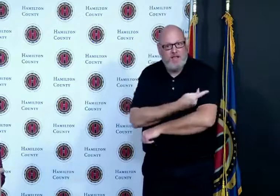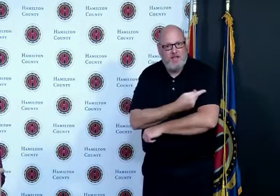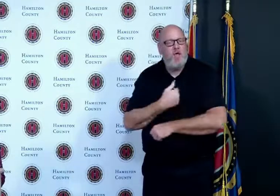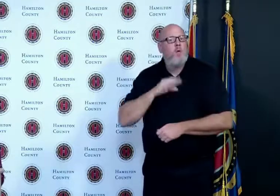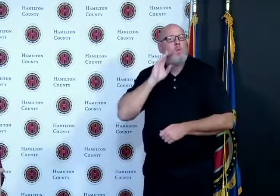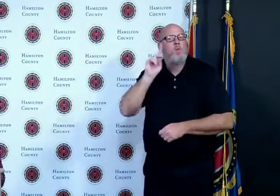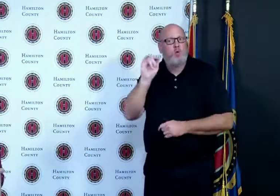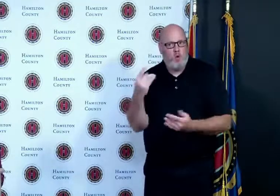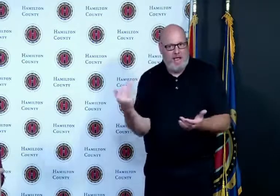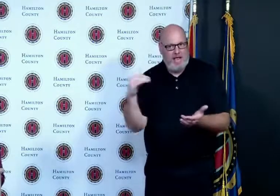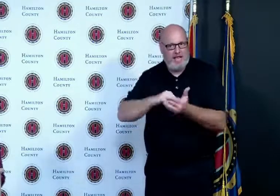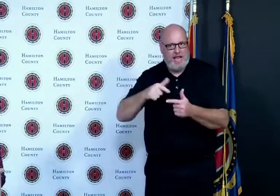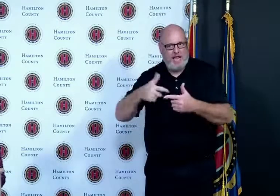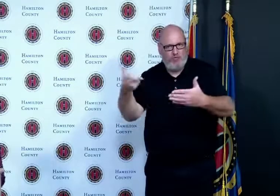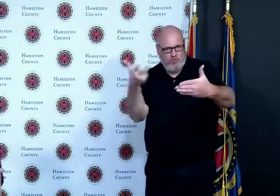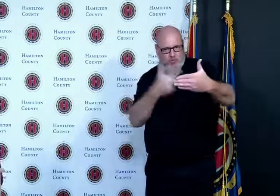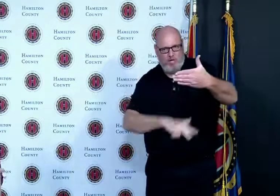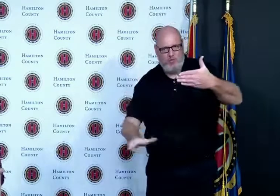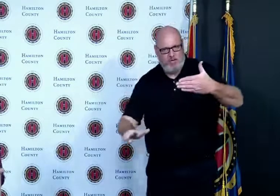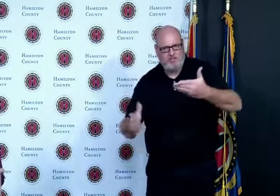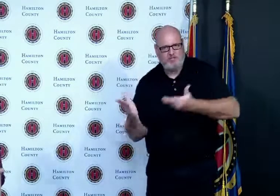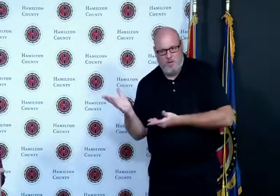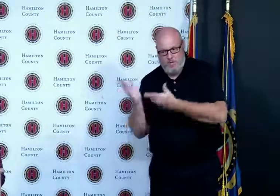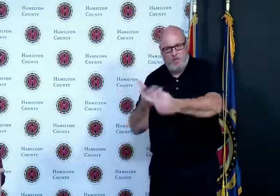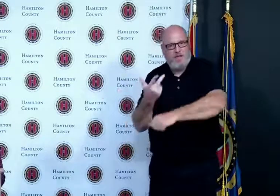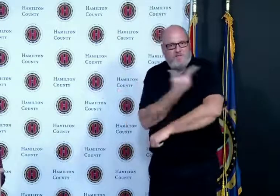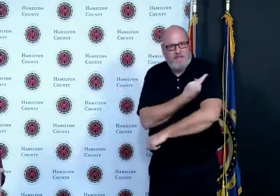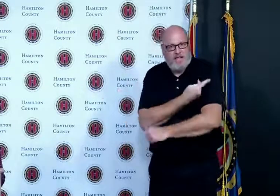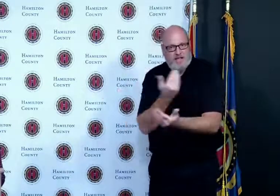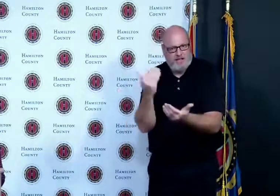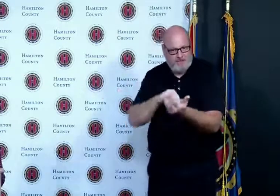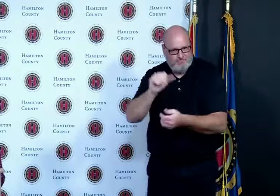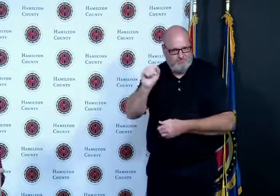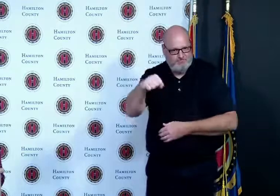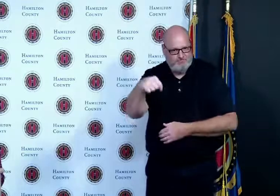the second facts and have first facts available again so it gives you the idea of the availability